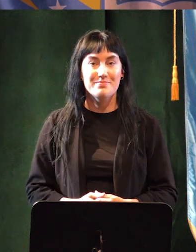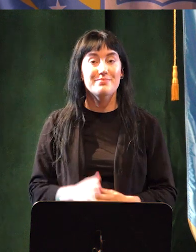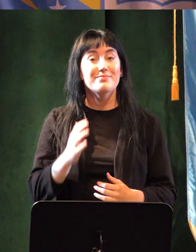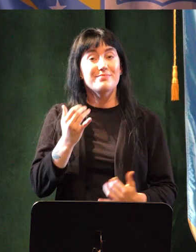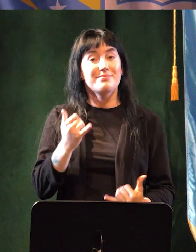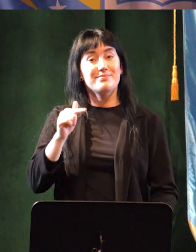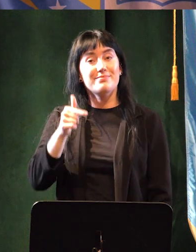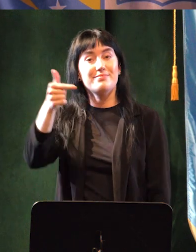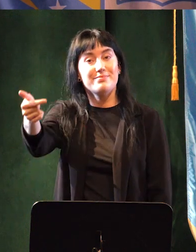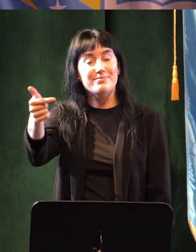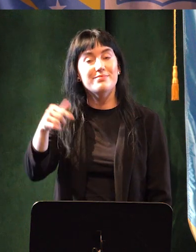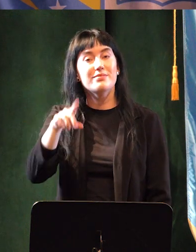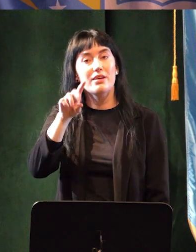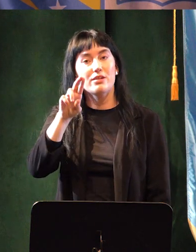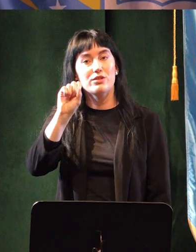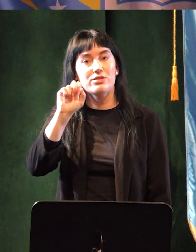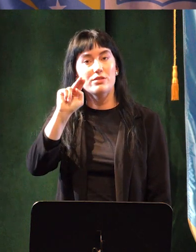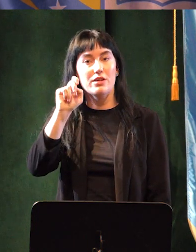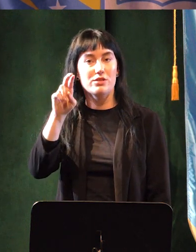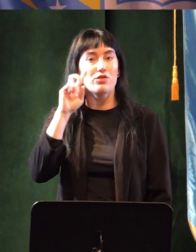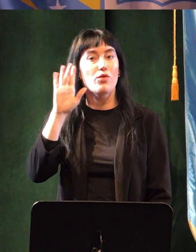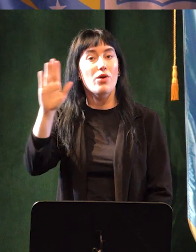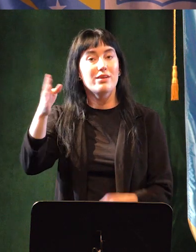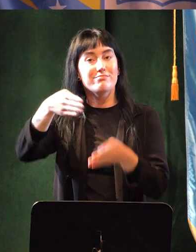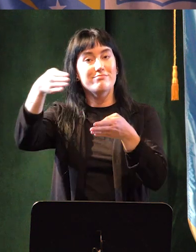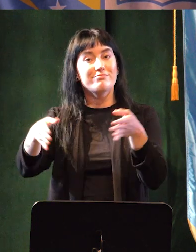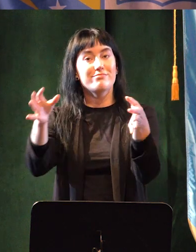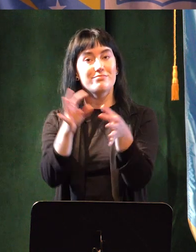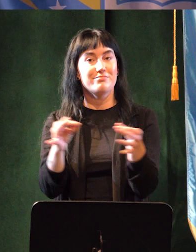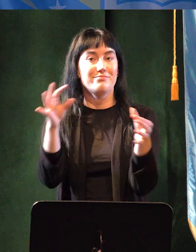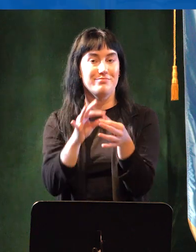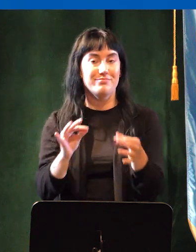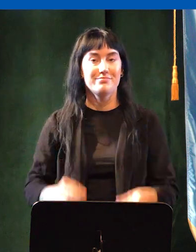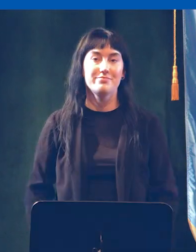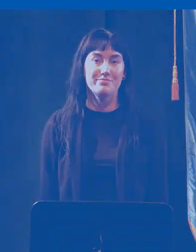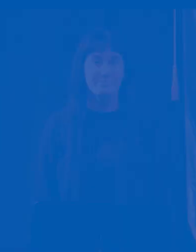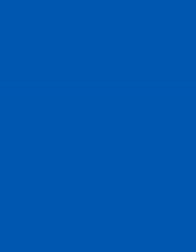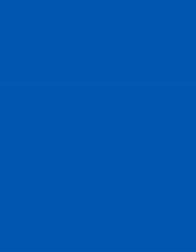turn the program over to dr. Sun sir for his concluding remarks